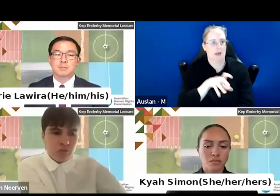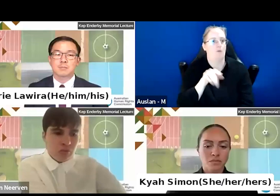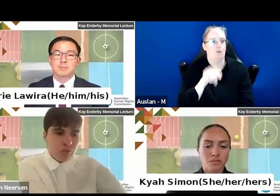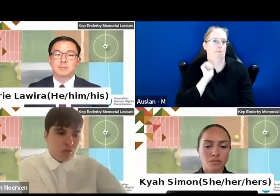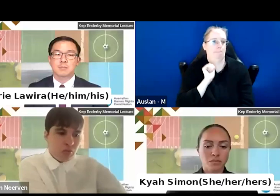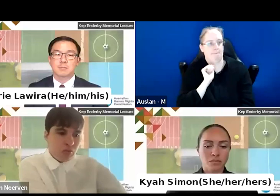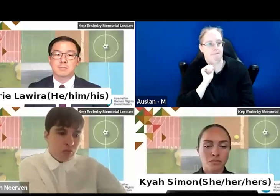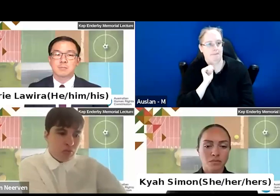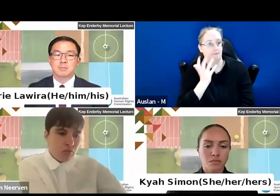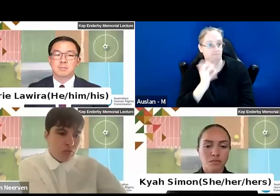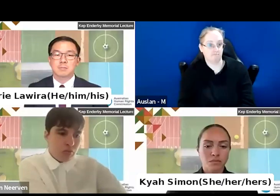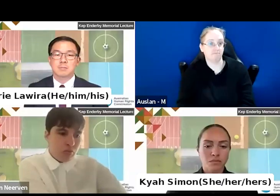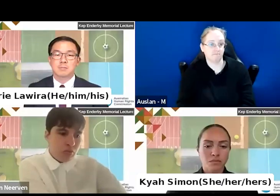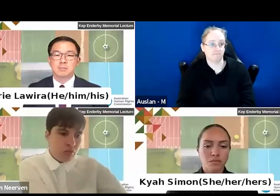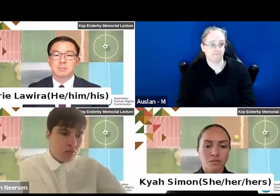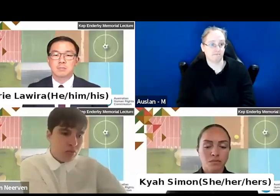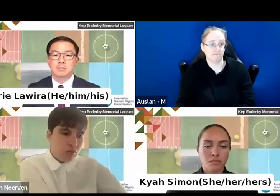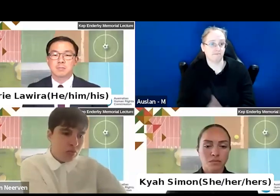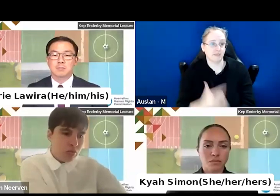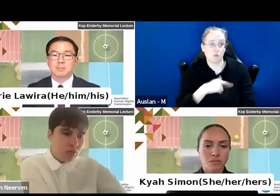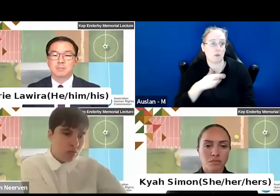that's that's why we I think that's why we continue to tolerate it.